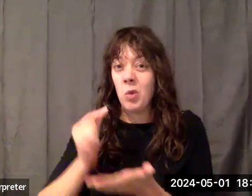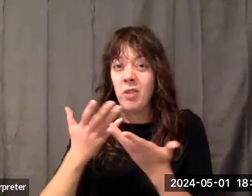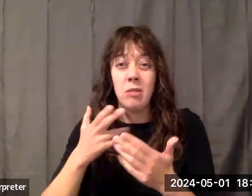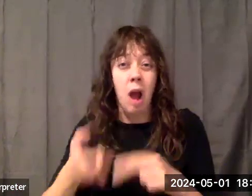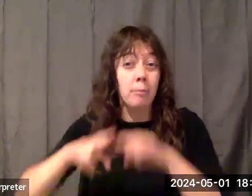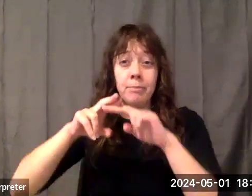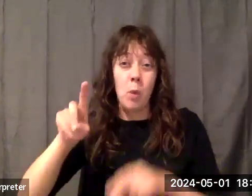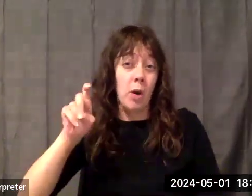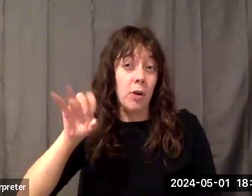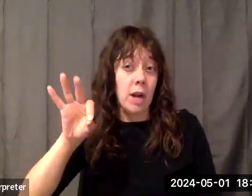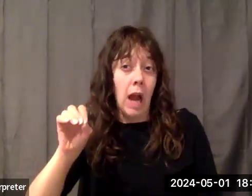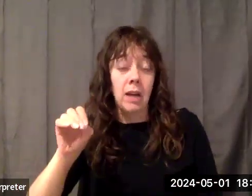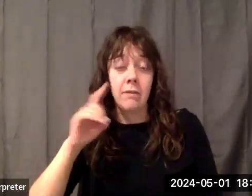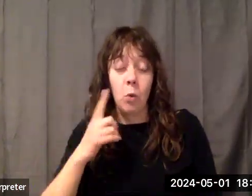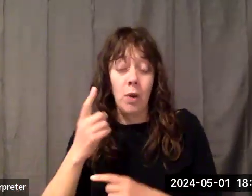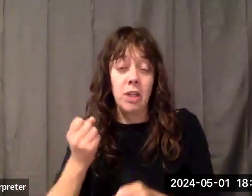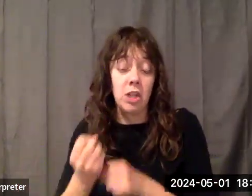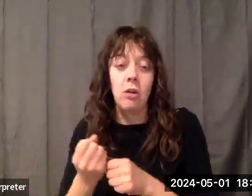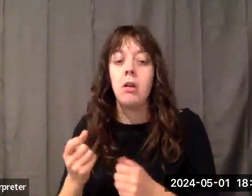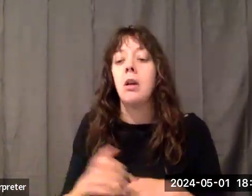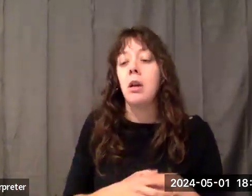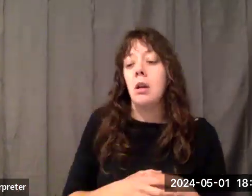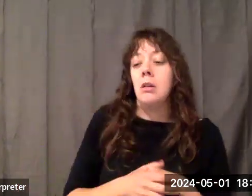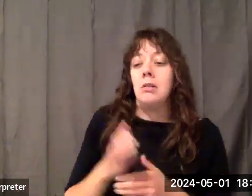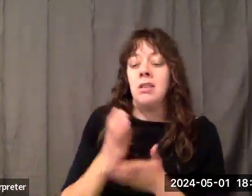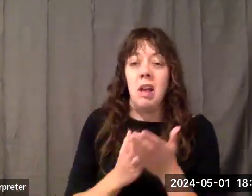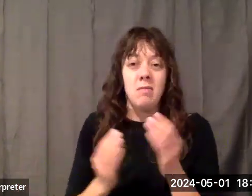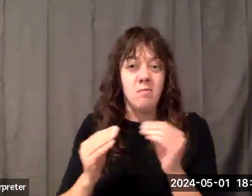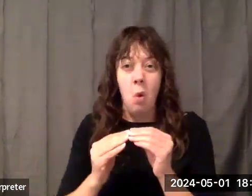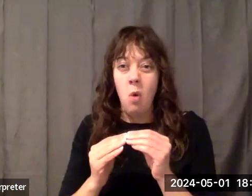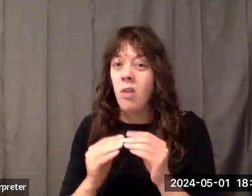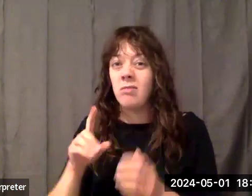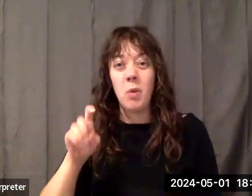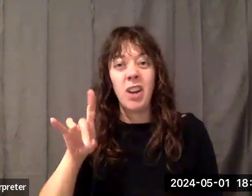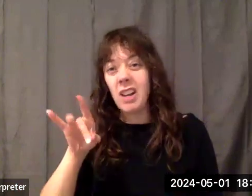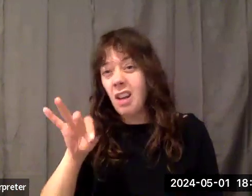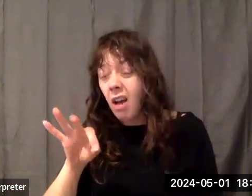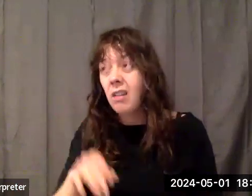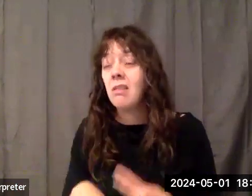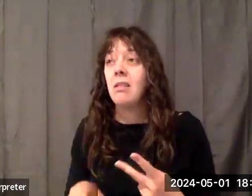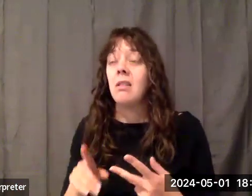The American Counseling Association's annual fees are $189 a year and associates make about half of